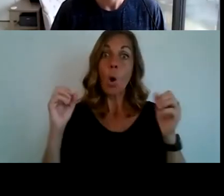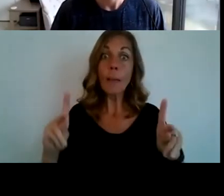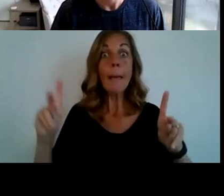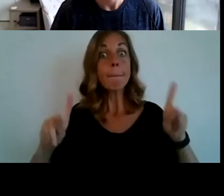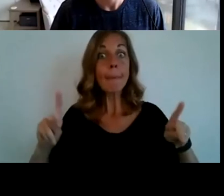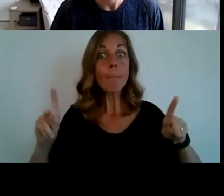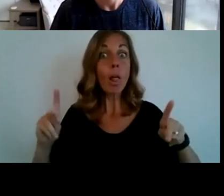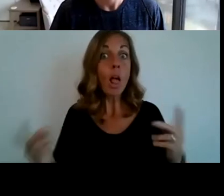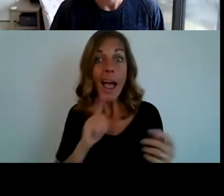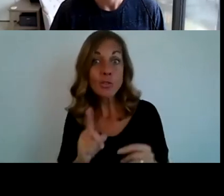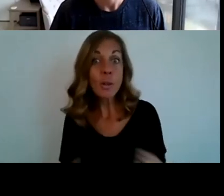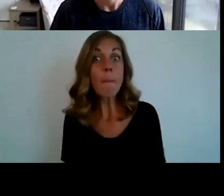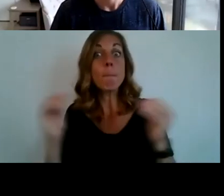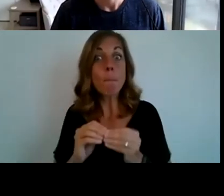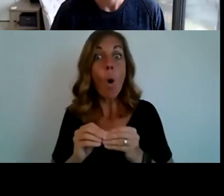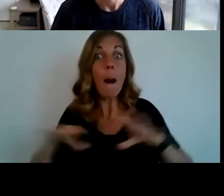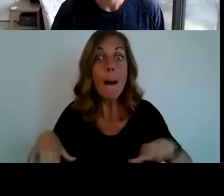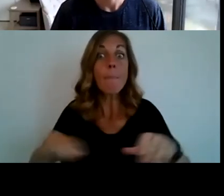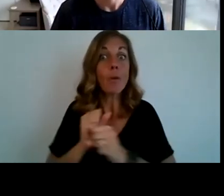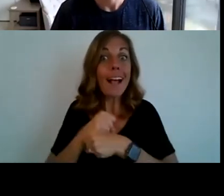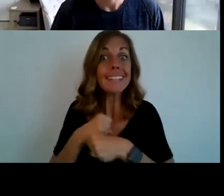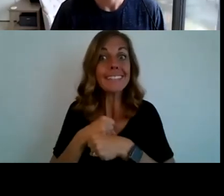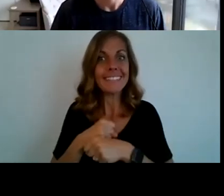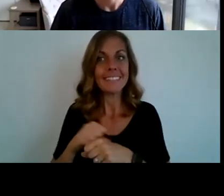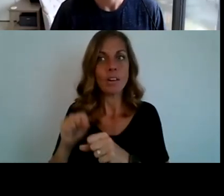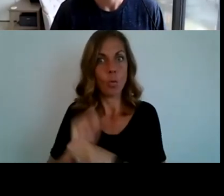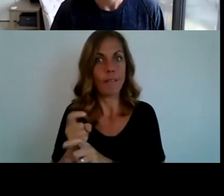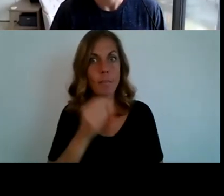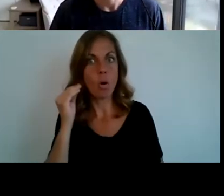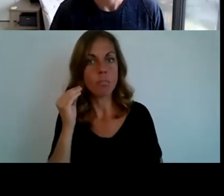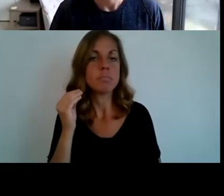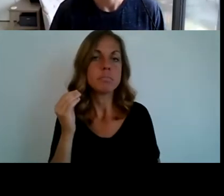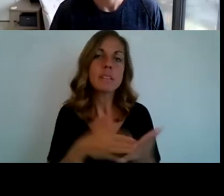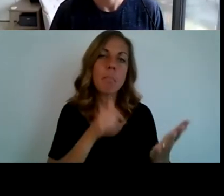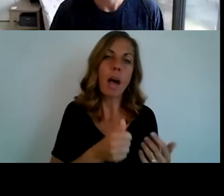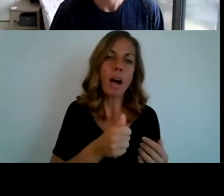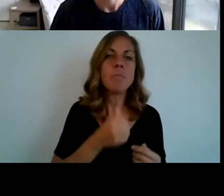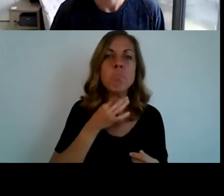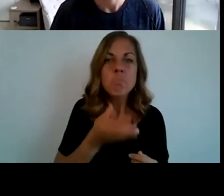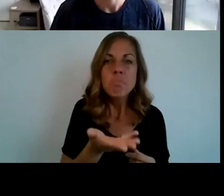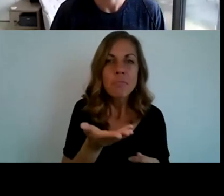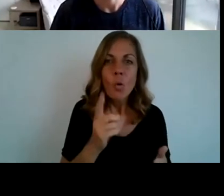cases working remote, some not. What do you think how do you think it's going to be moving